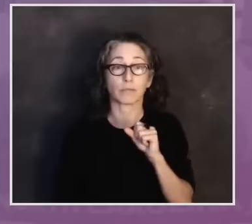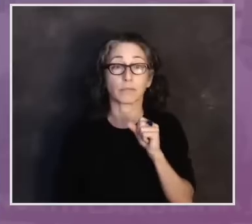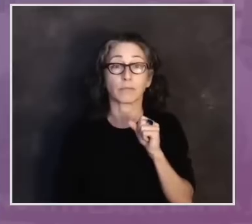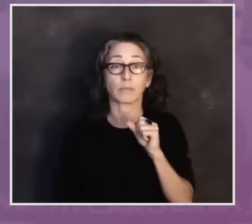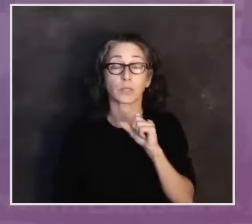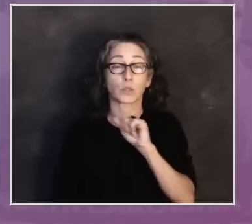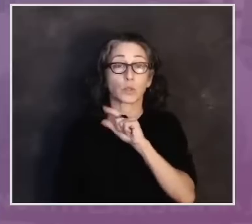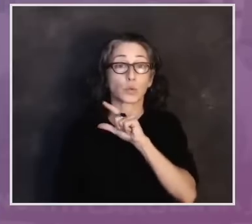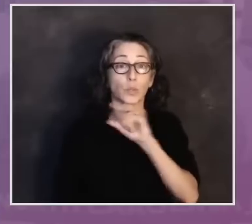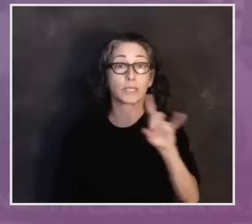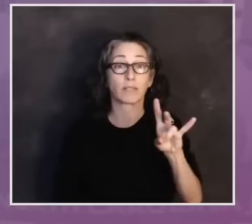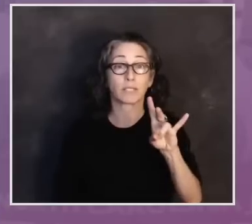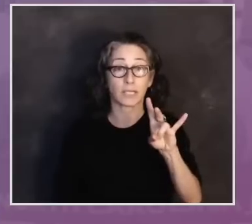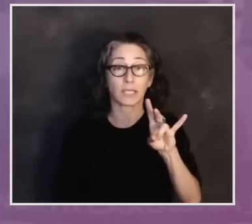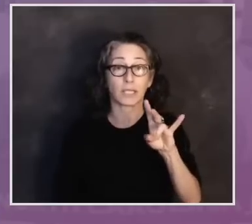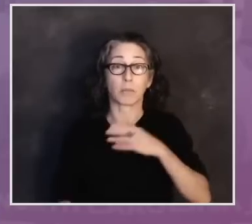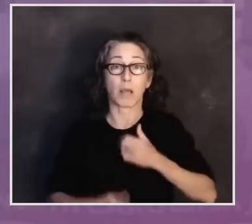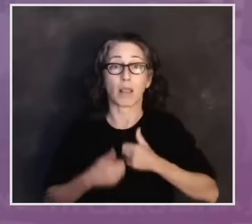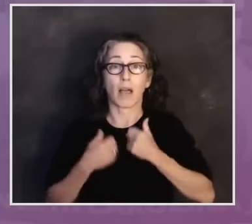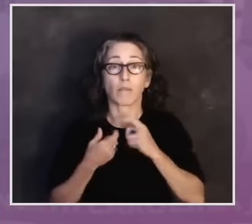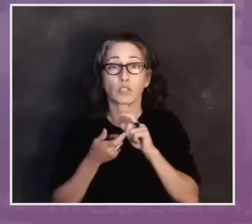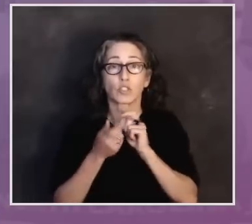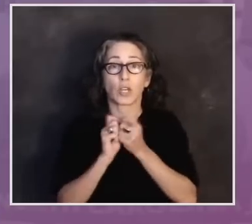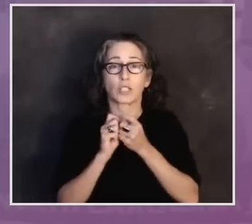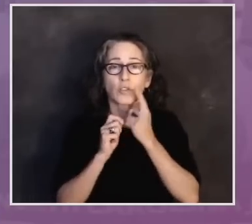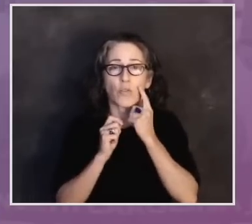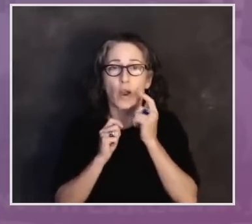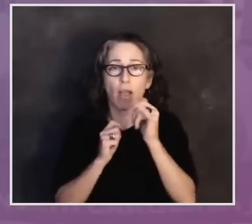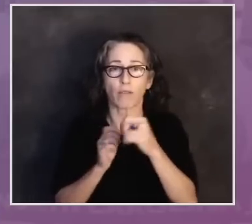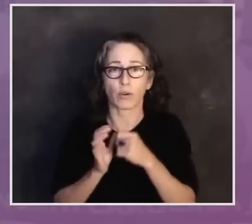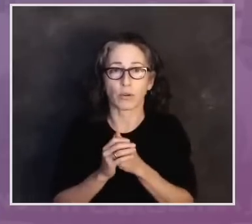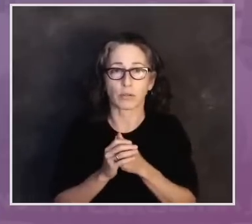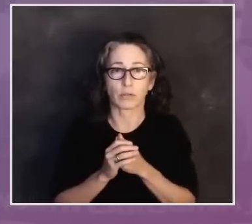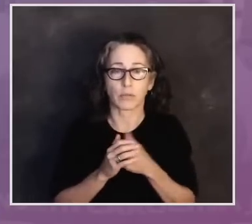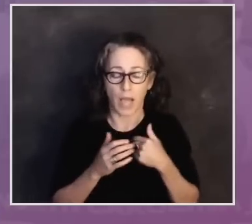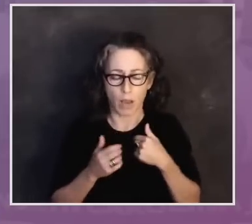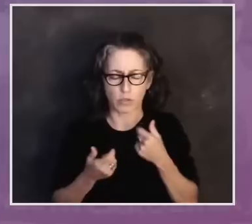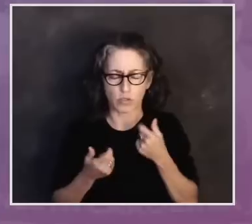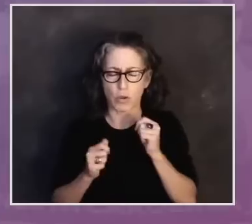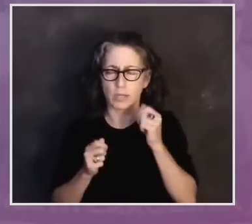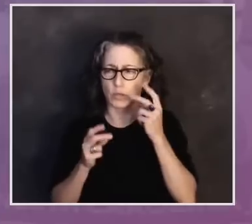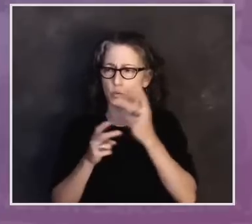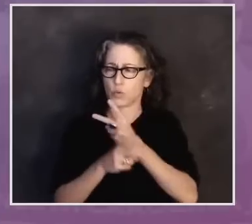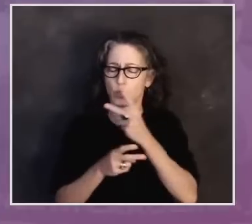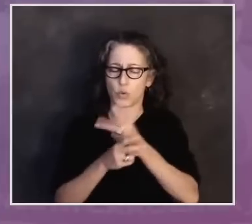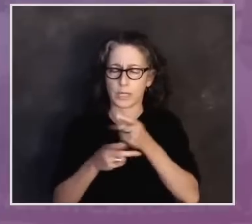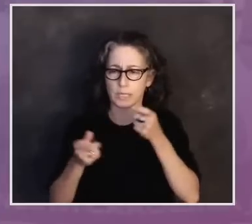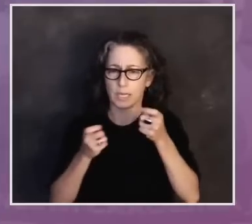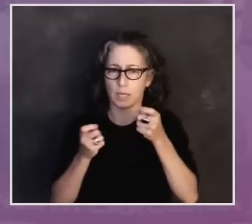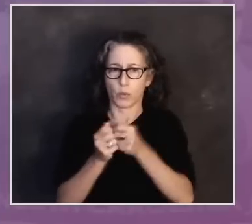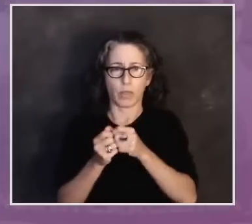REMARKS FROM SENATOR HARRIS. IN 2017 MY LIFE WAS CHANGED